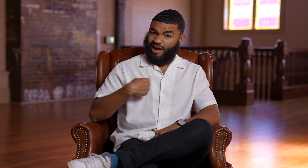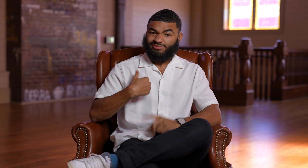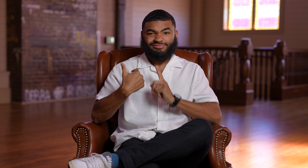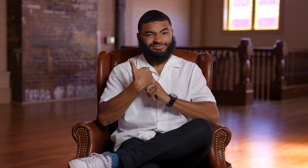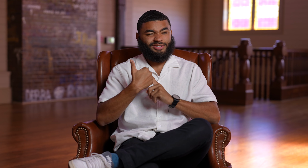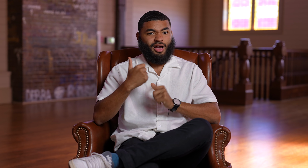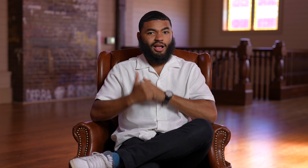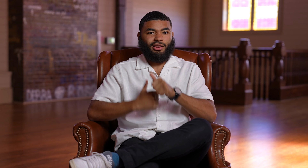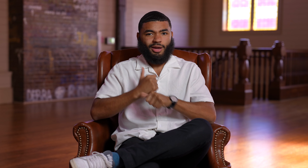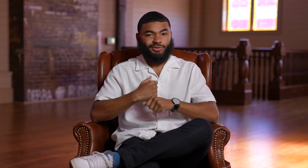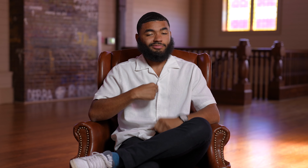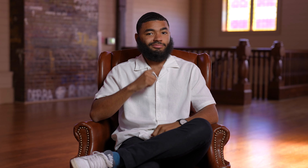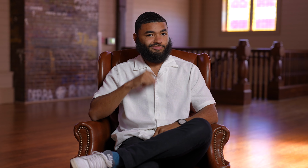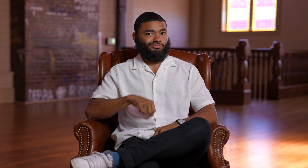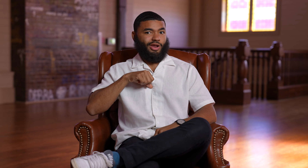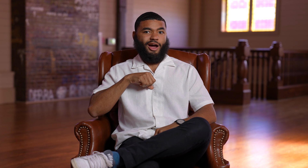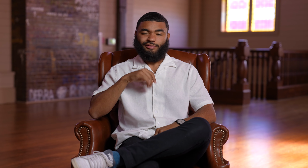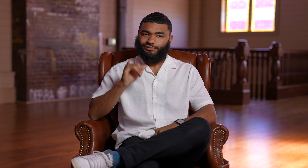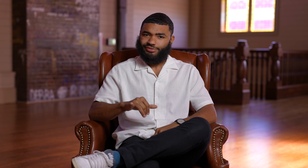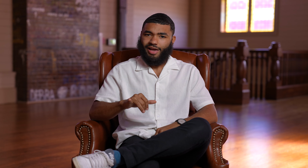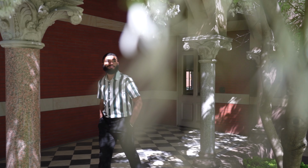like myself, which I am extremely proud of.